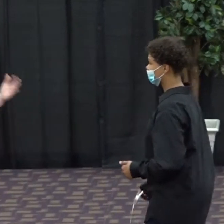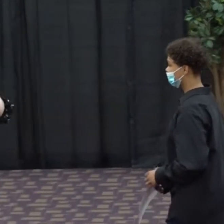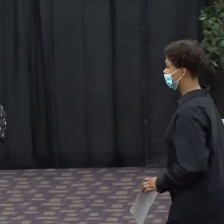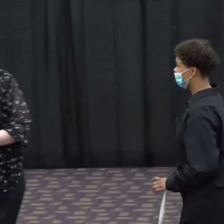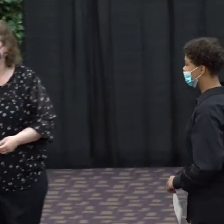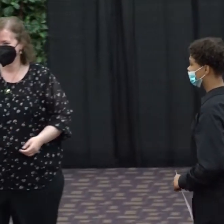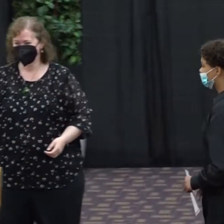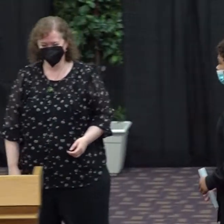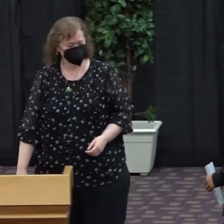Good job!